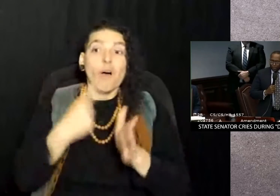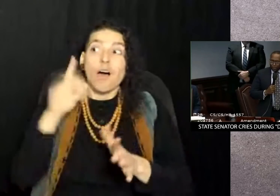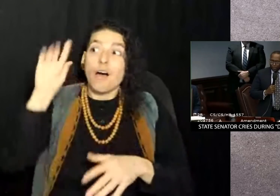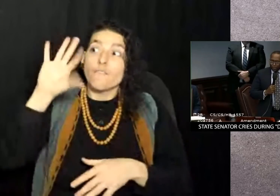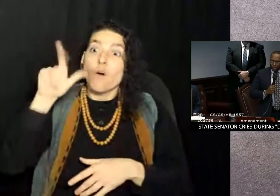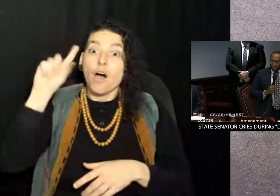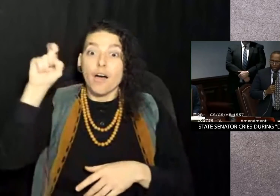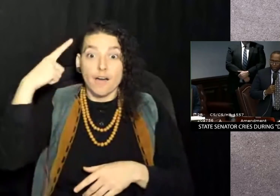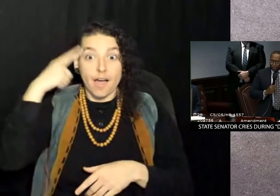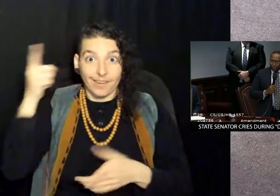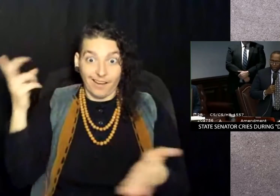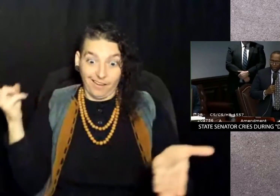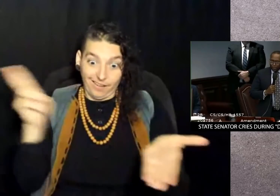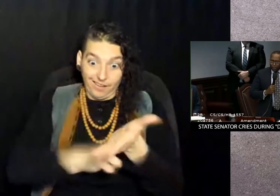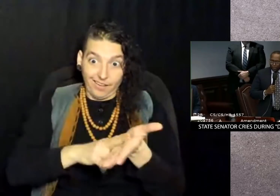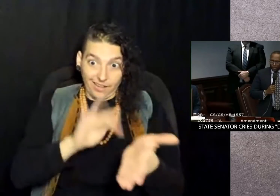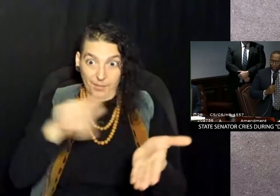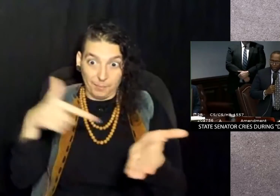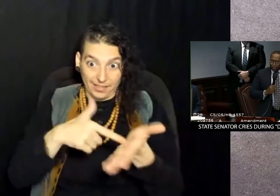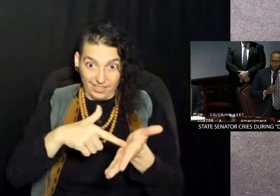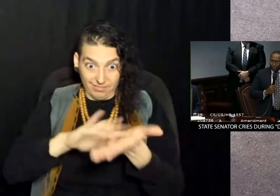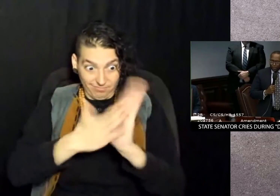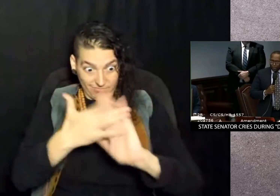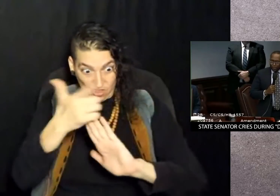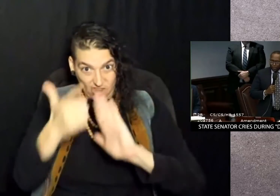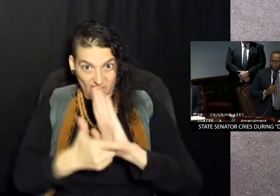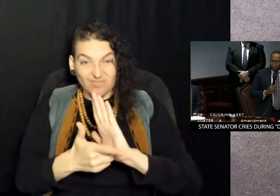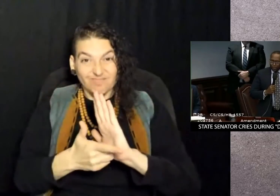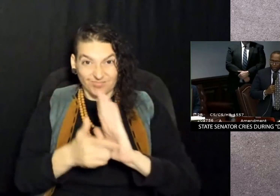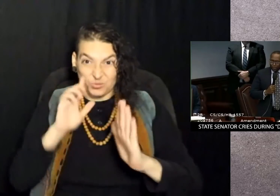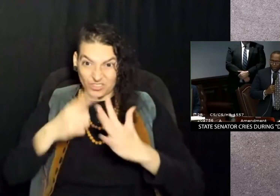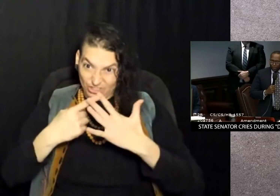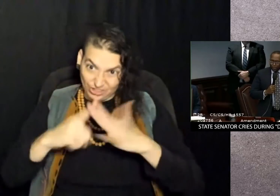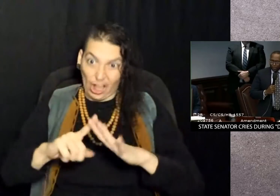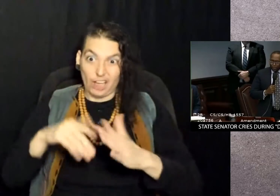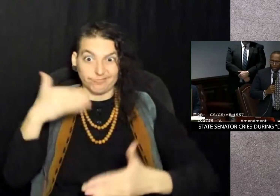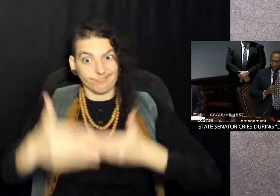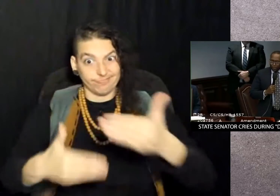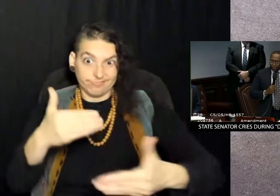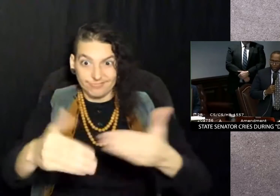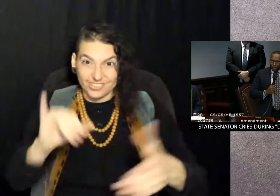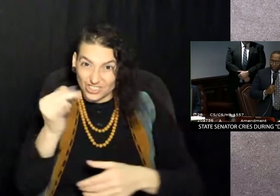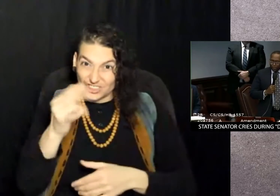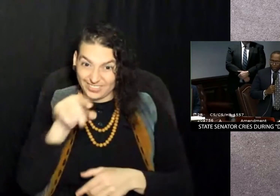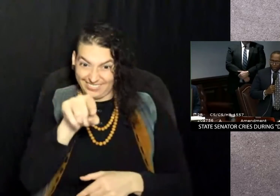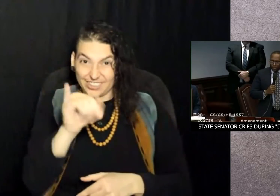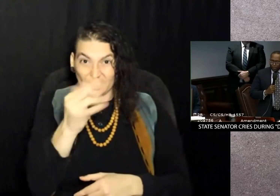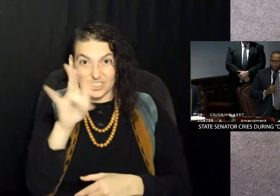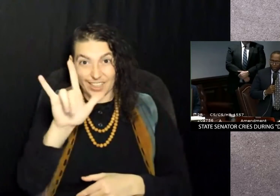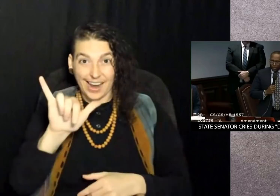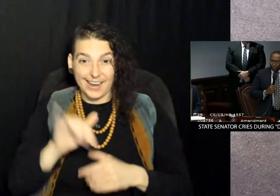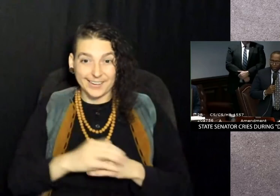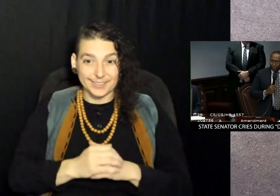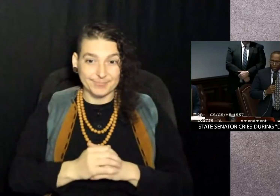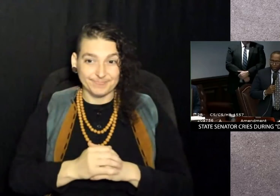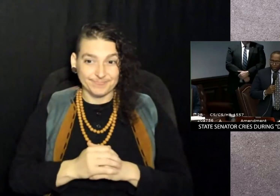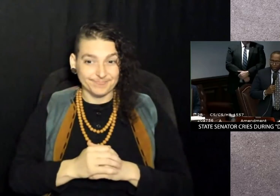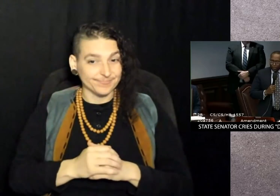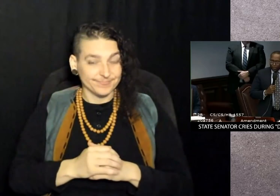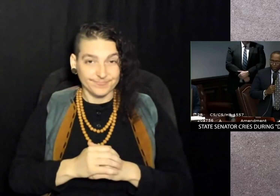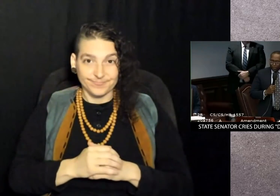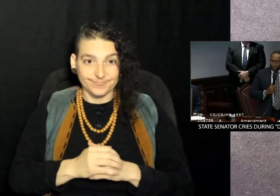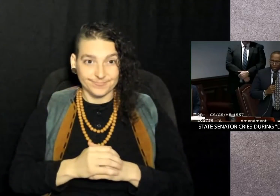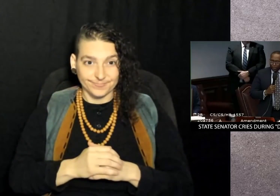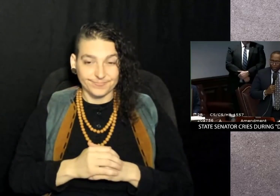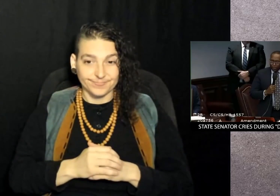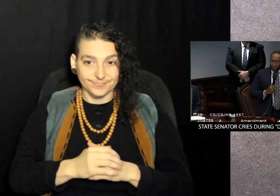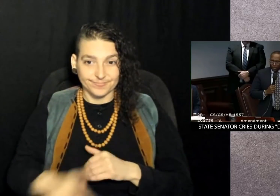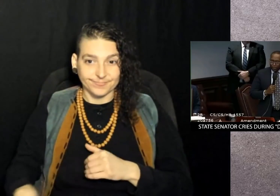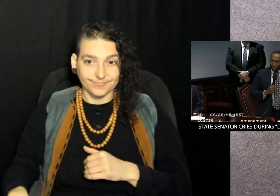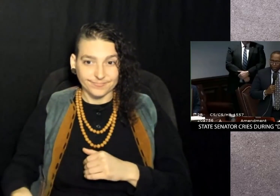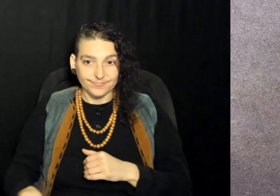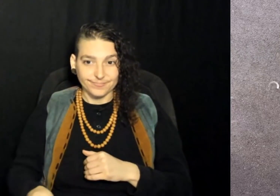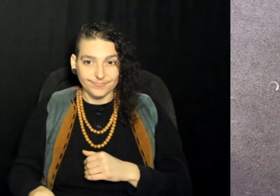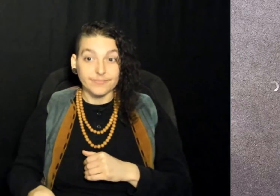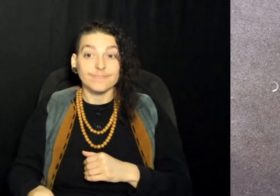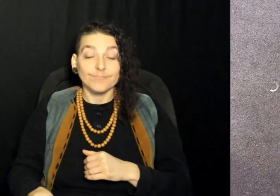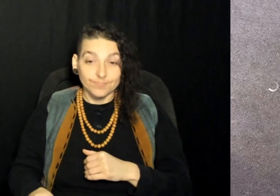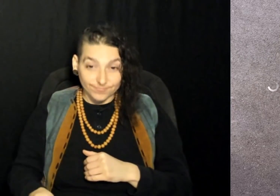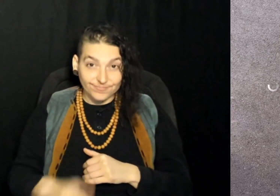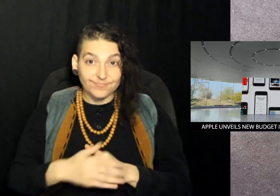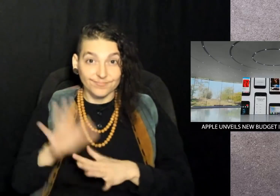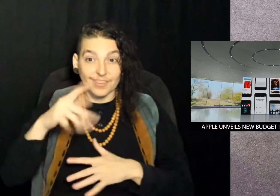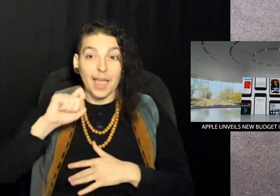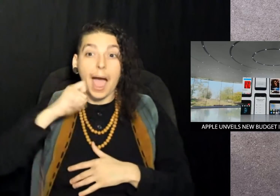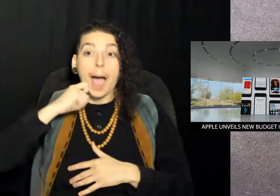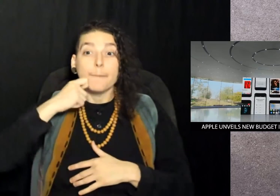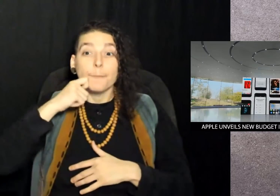and once Florida's governor signs the bill into law it will take effect in July